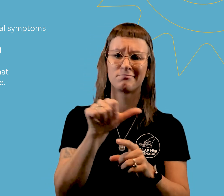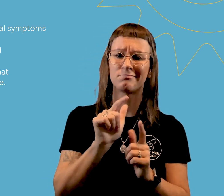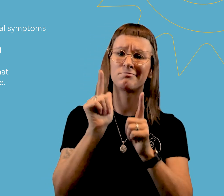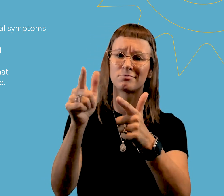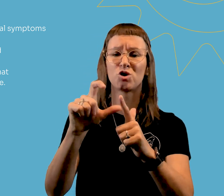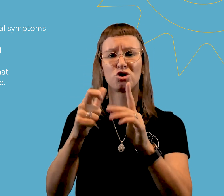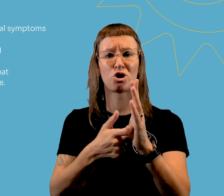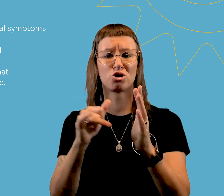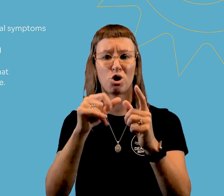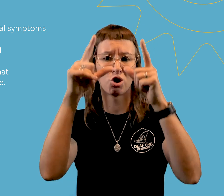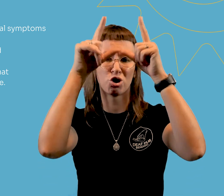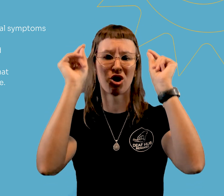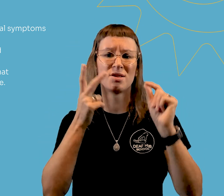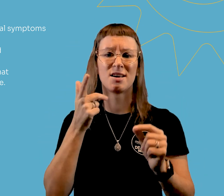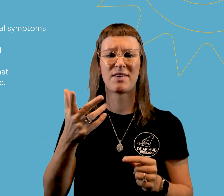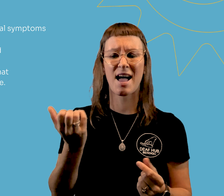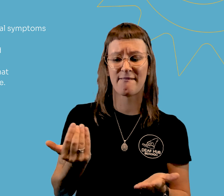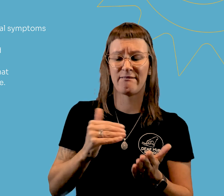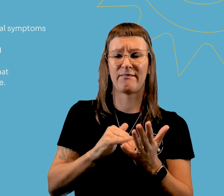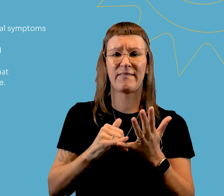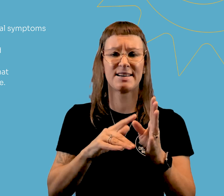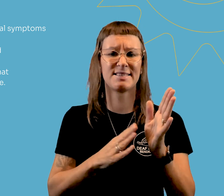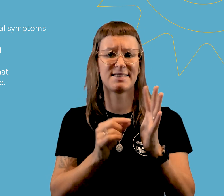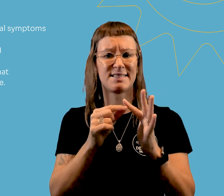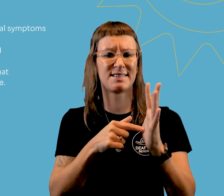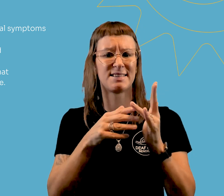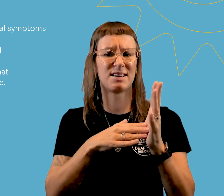Also, speak with your doctor or nurse if you don't have typical menopausal symptoms,